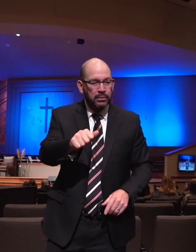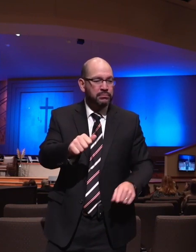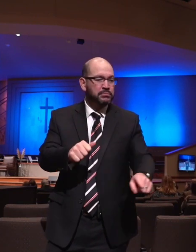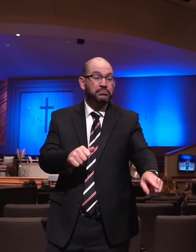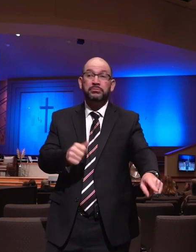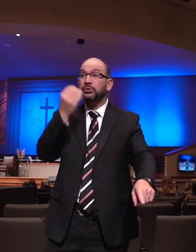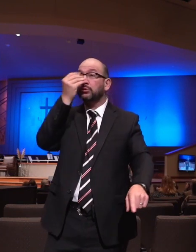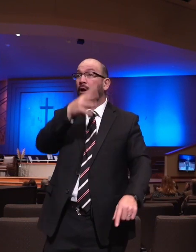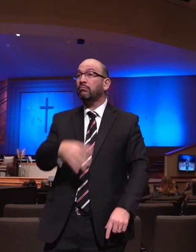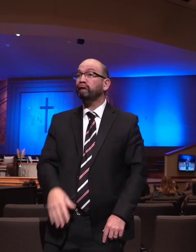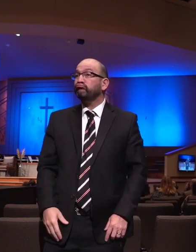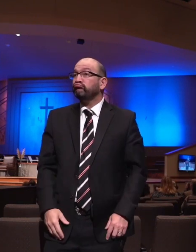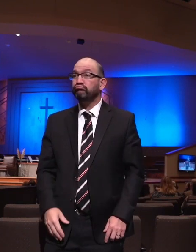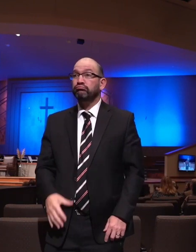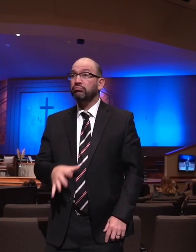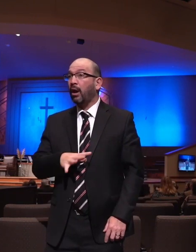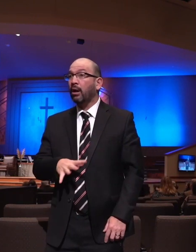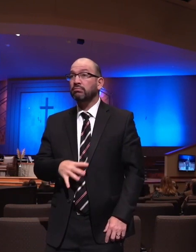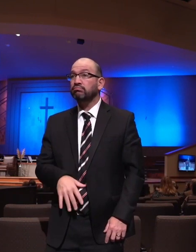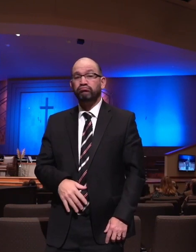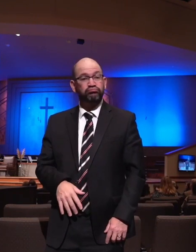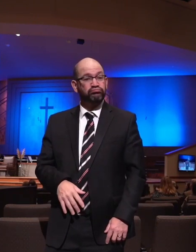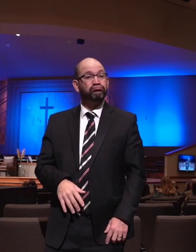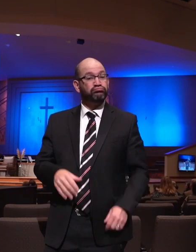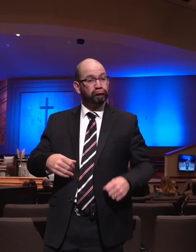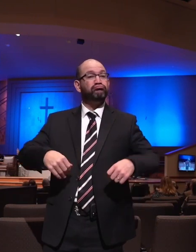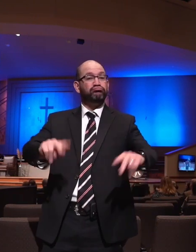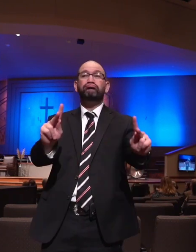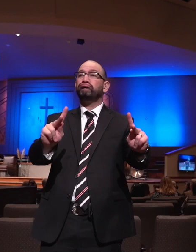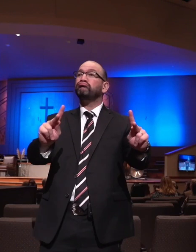that as an obstacle she looked at that as an opportunity